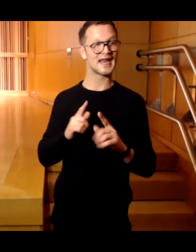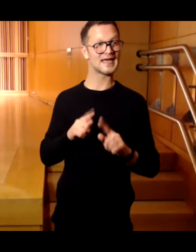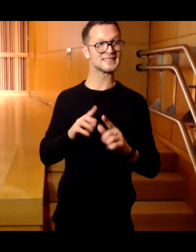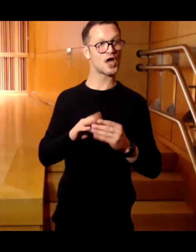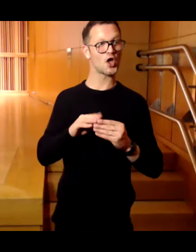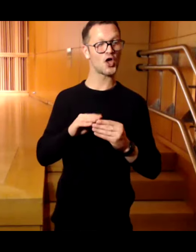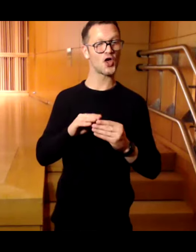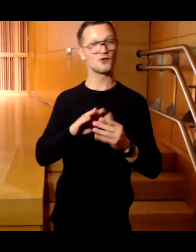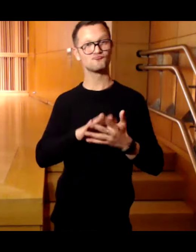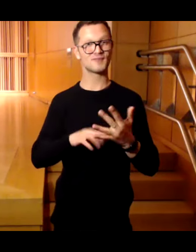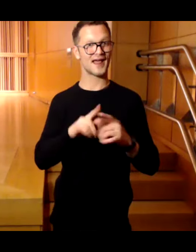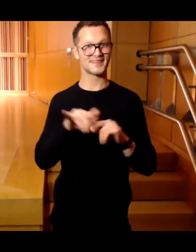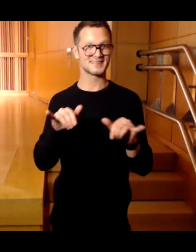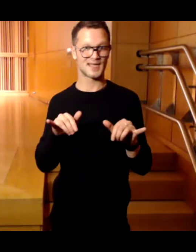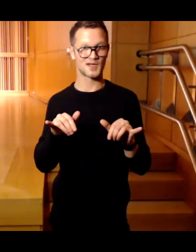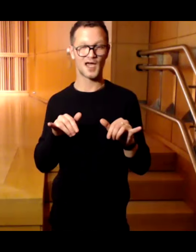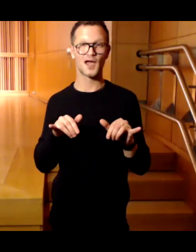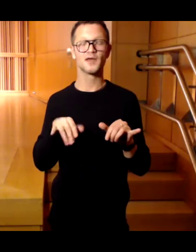She reminds us that theory is not just something we write.